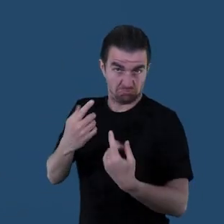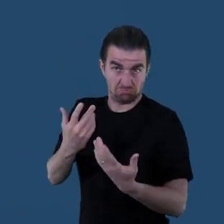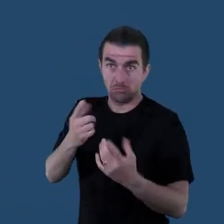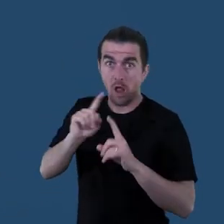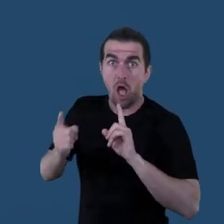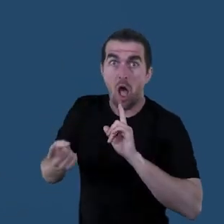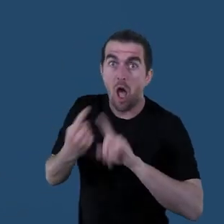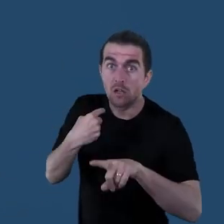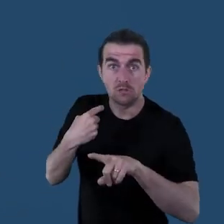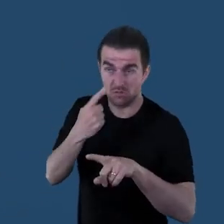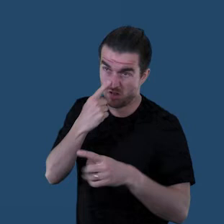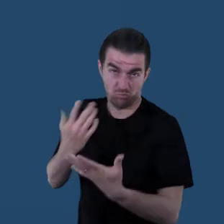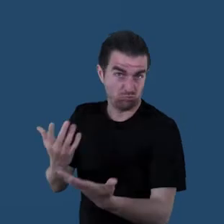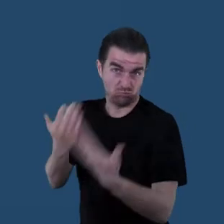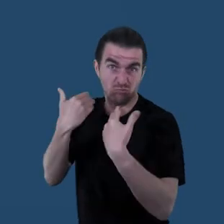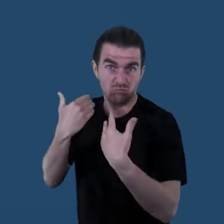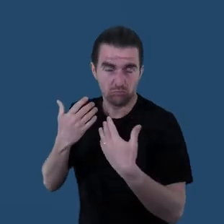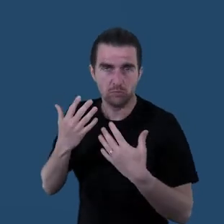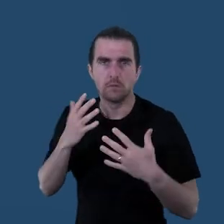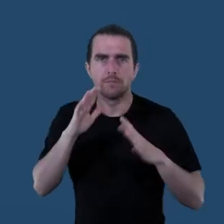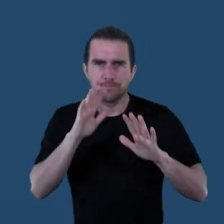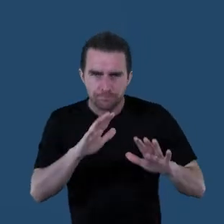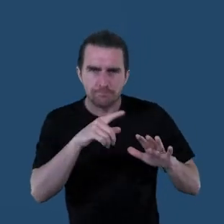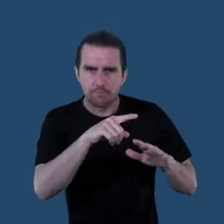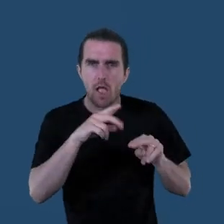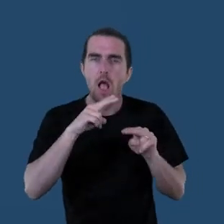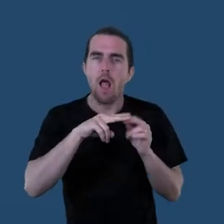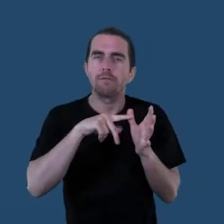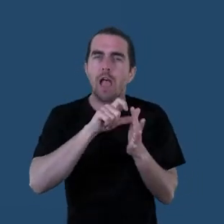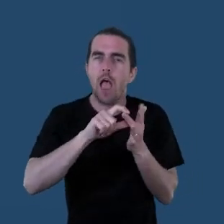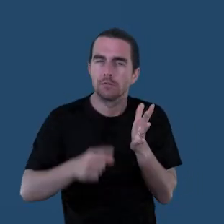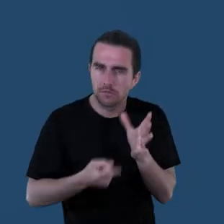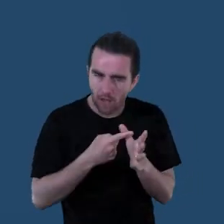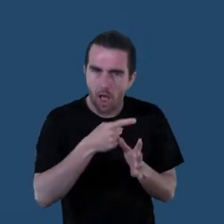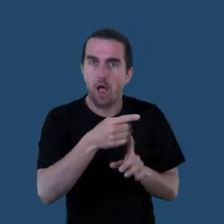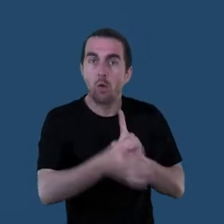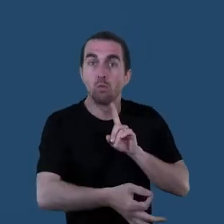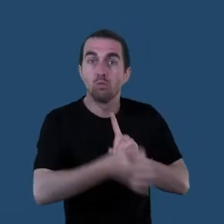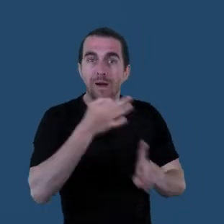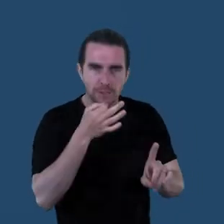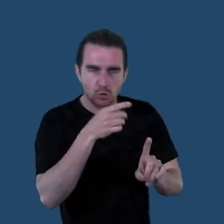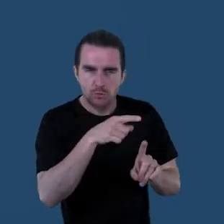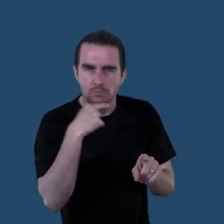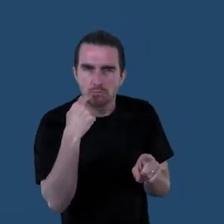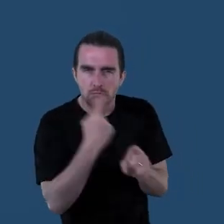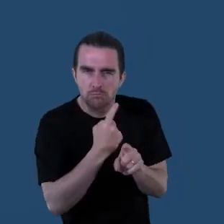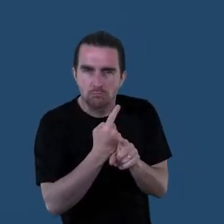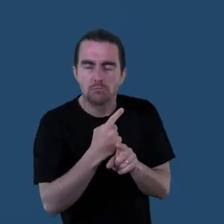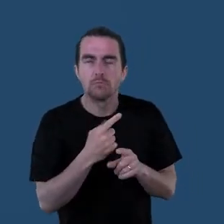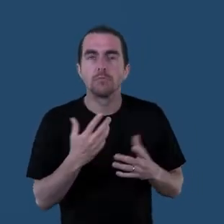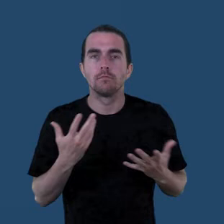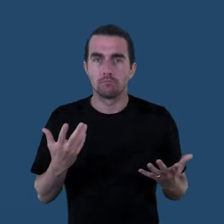if you have an answer. So the first one here comes from Fadia, they're asking,